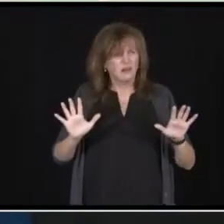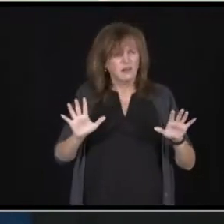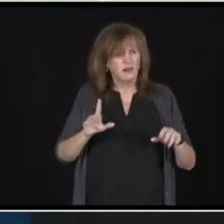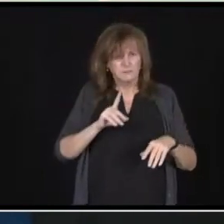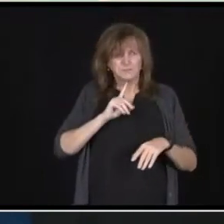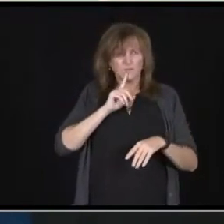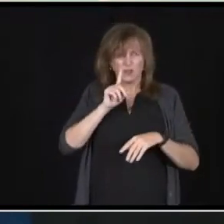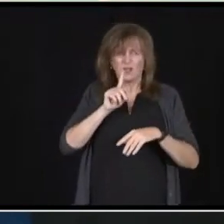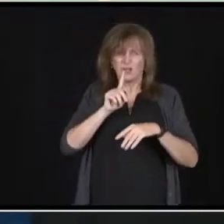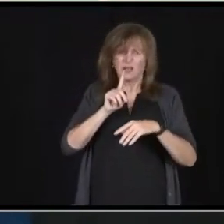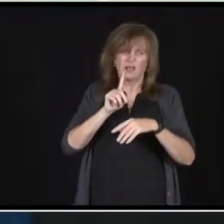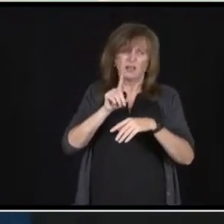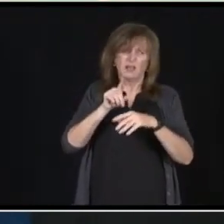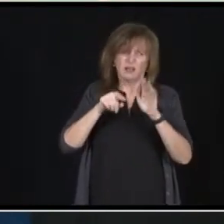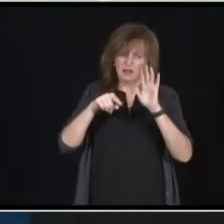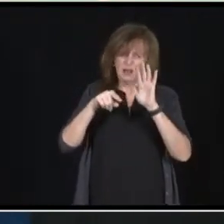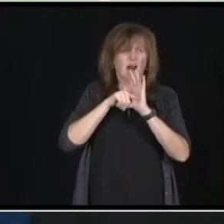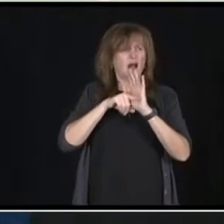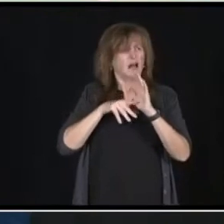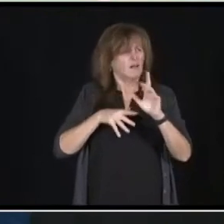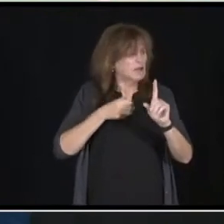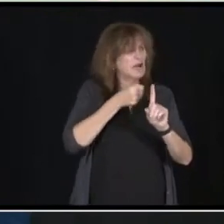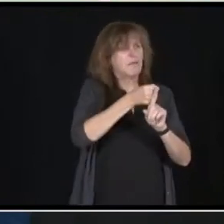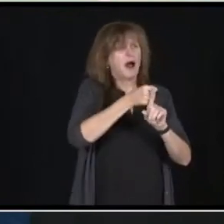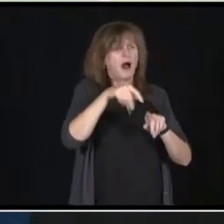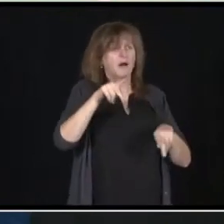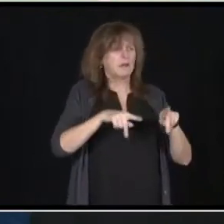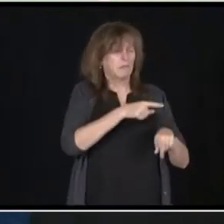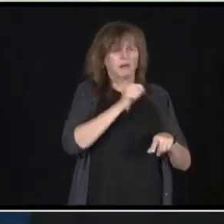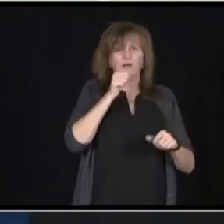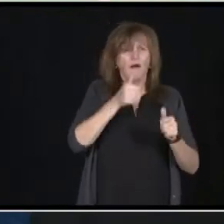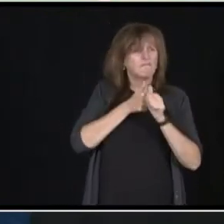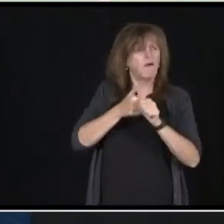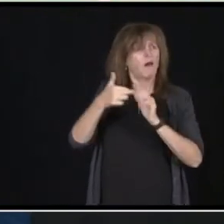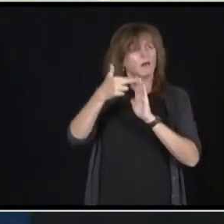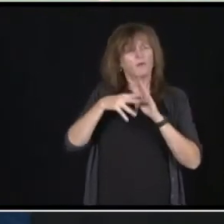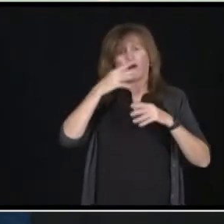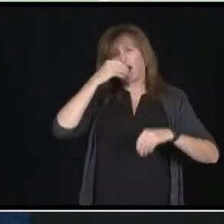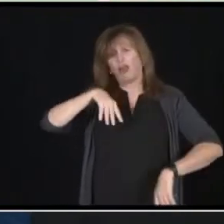the people think the media are exaggerating, politicians are exaggerating. But these are the consequences, real